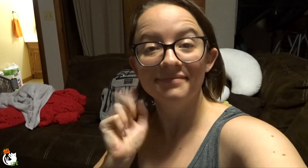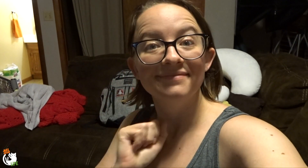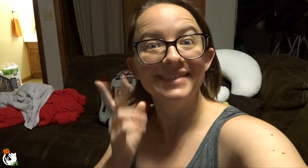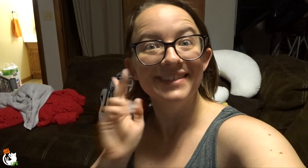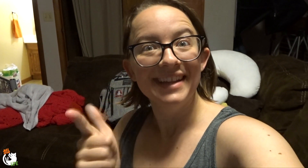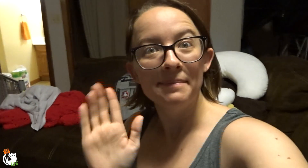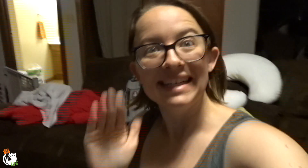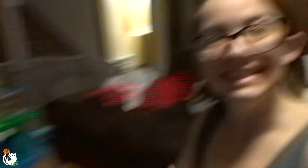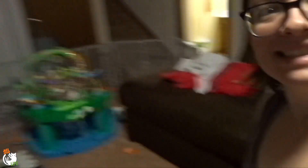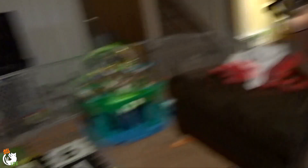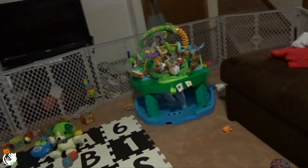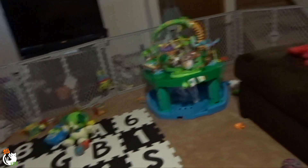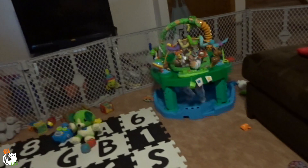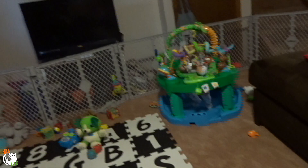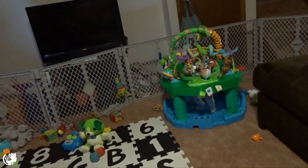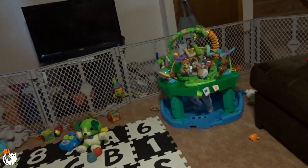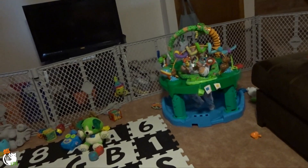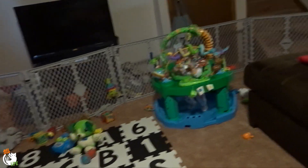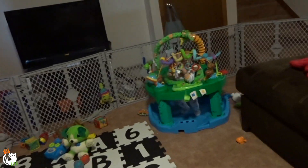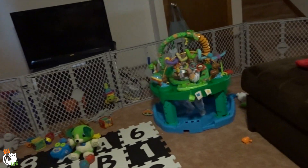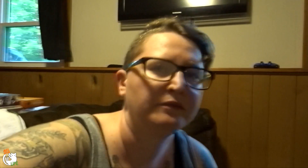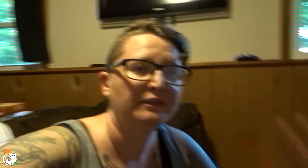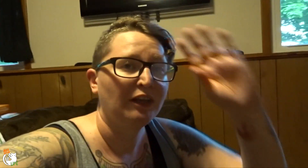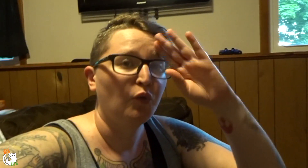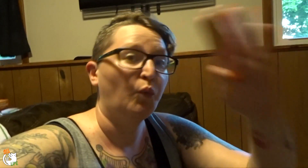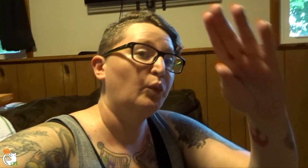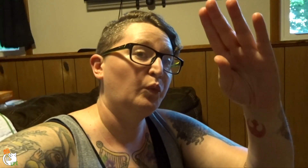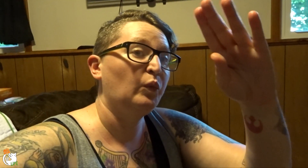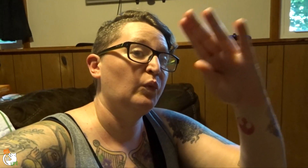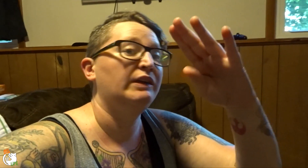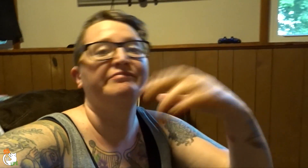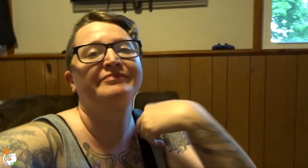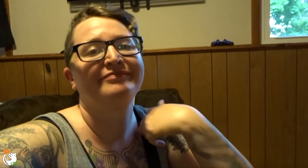We shall see and I'll see you later. Bye! Hello!